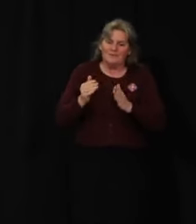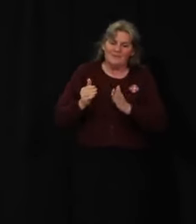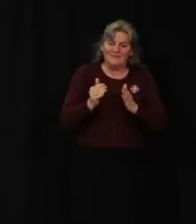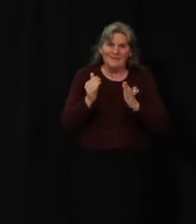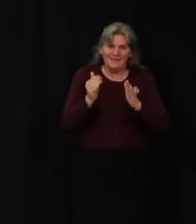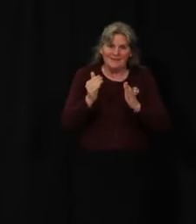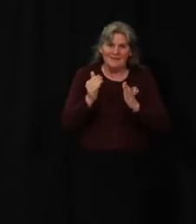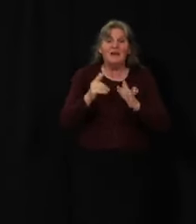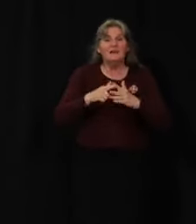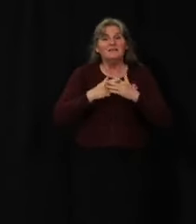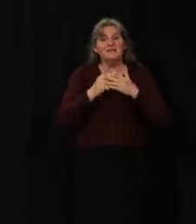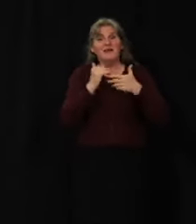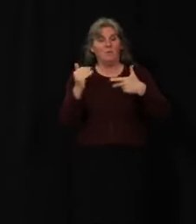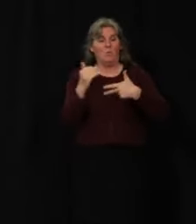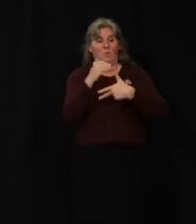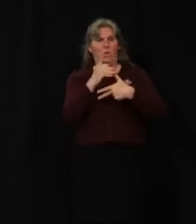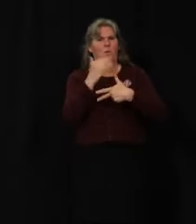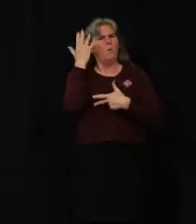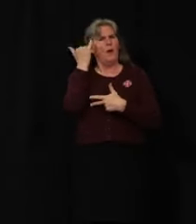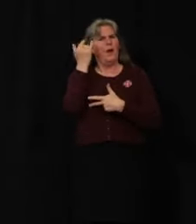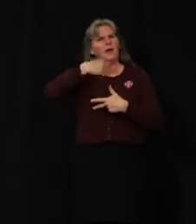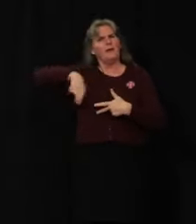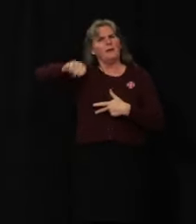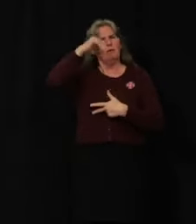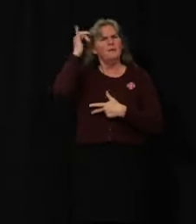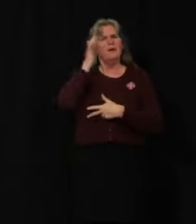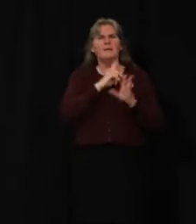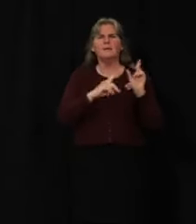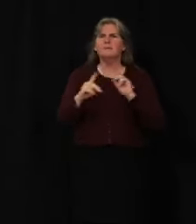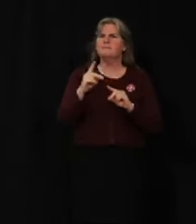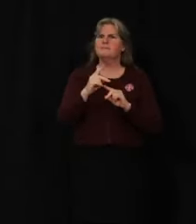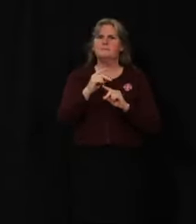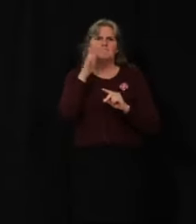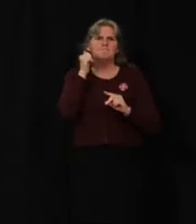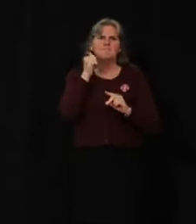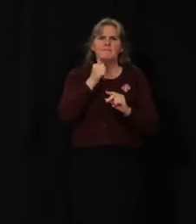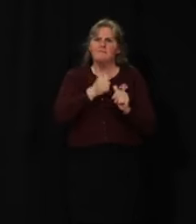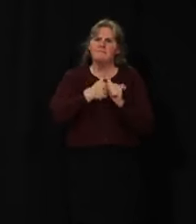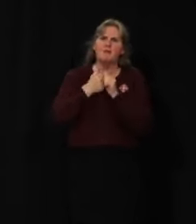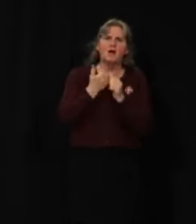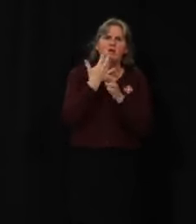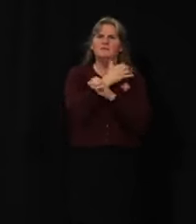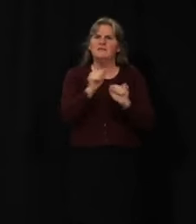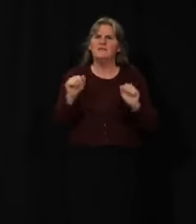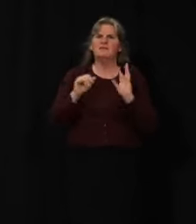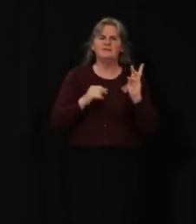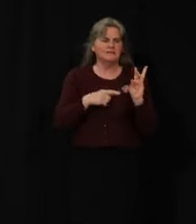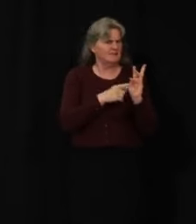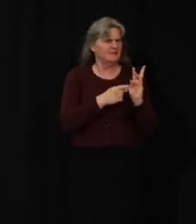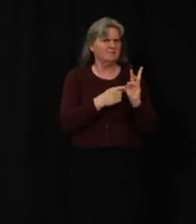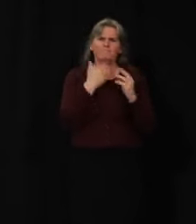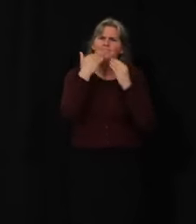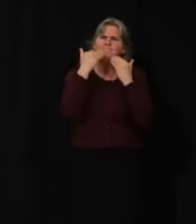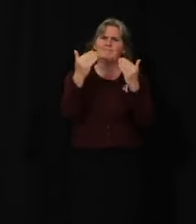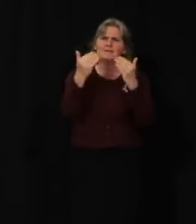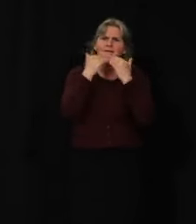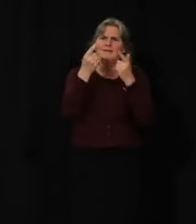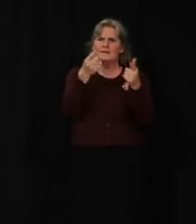We are able to begin phase one because of the vigilance and precautions of Yukoners. Thank you very much.